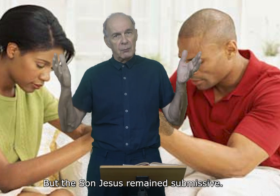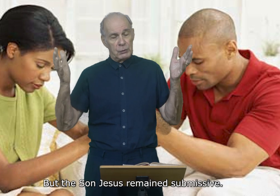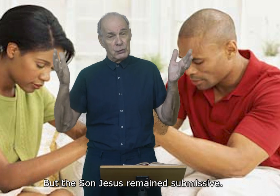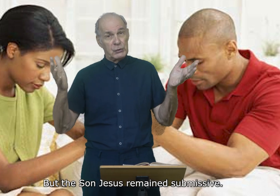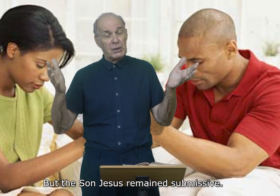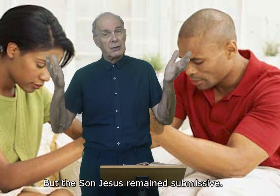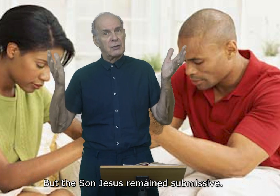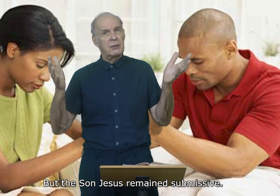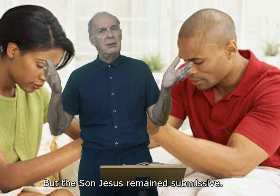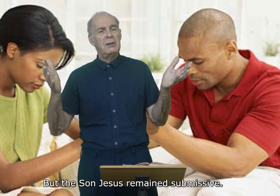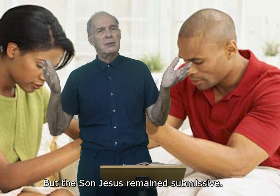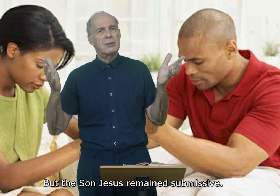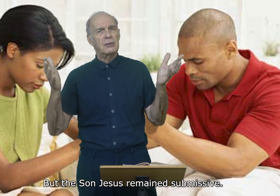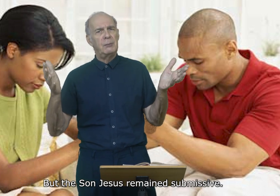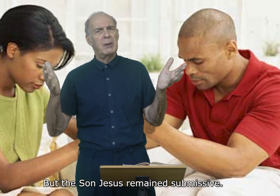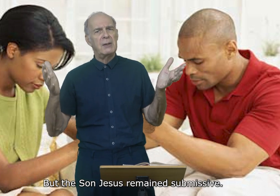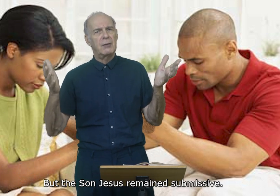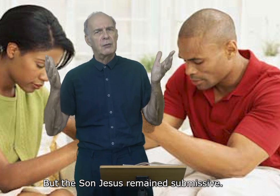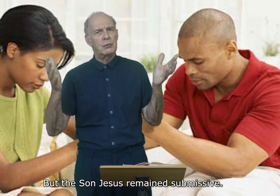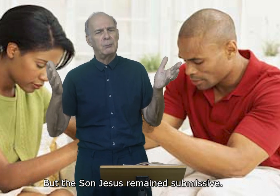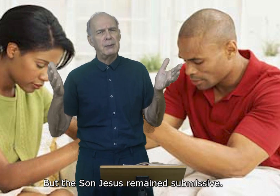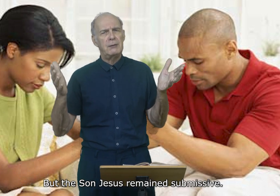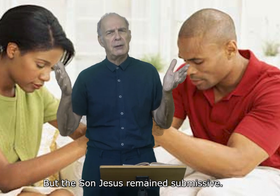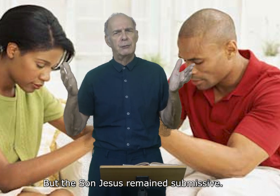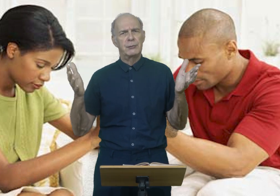But the Son Jesus remained submissive.